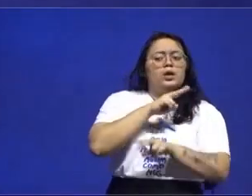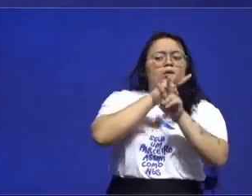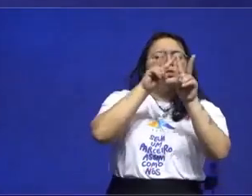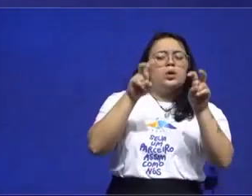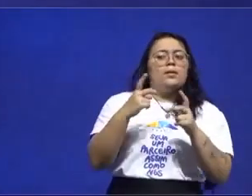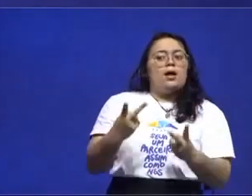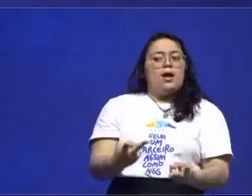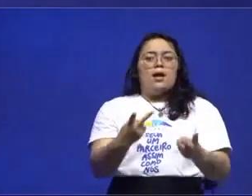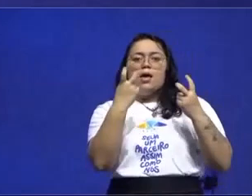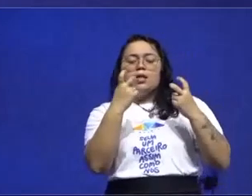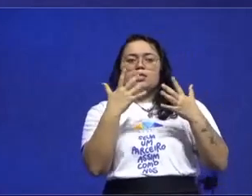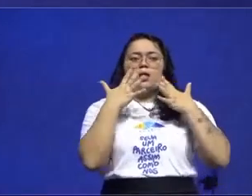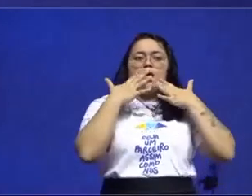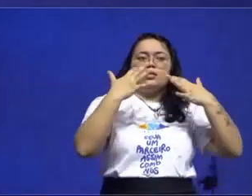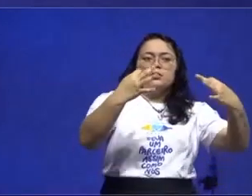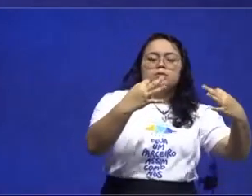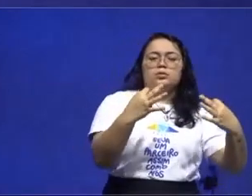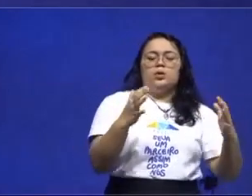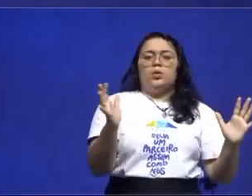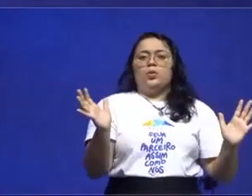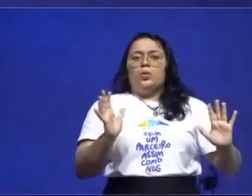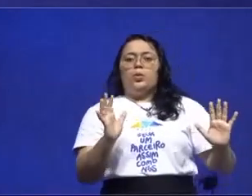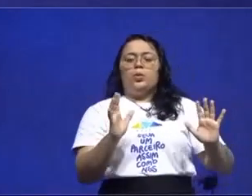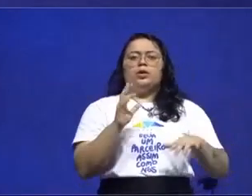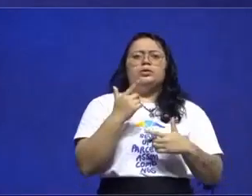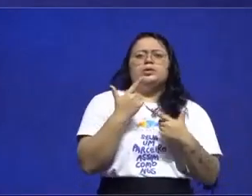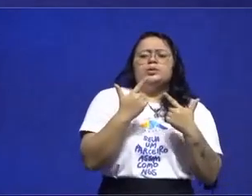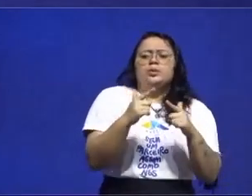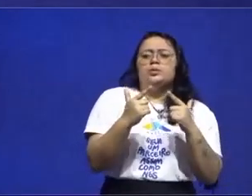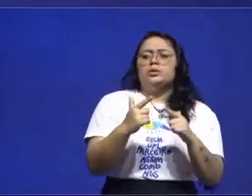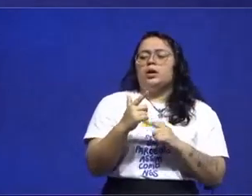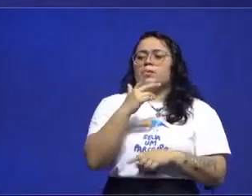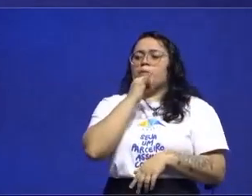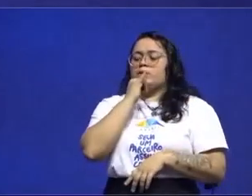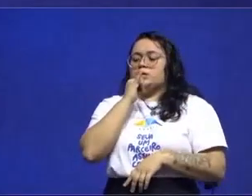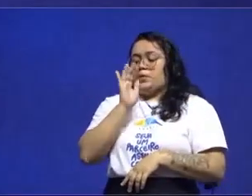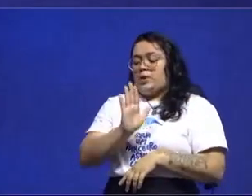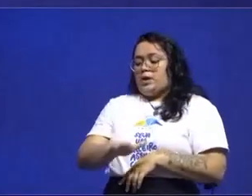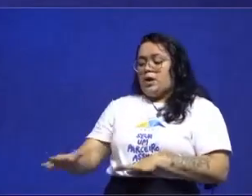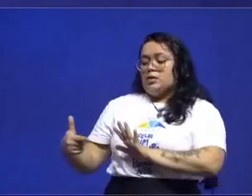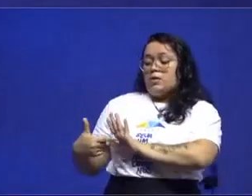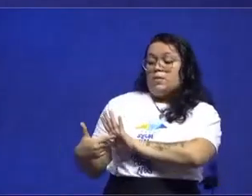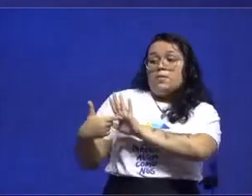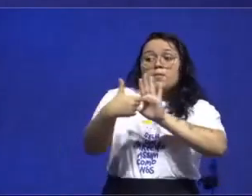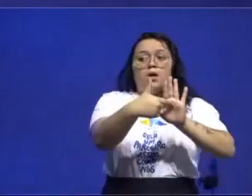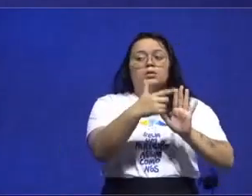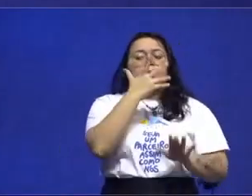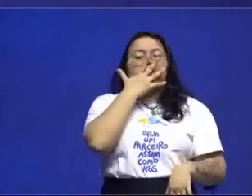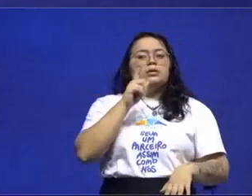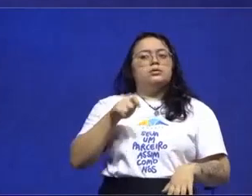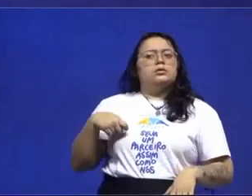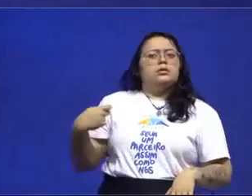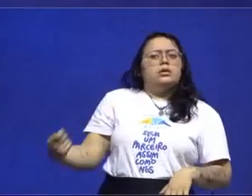there are none of them that the child presents that is indicative and that is sufficient